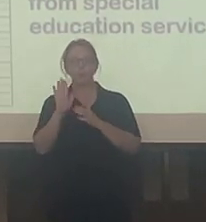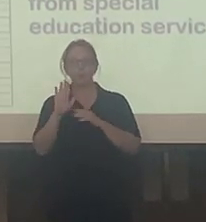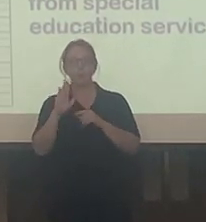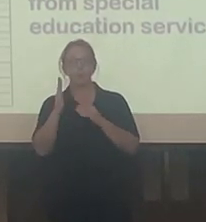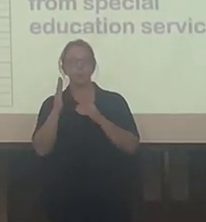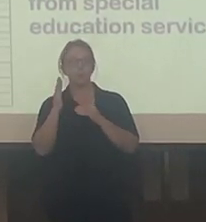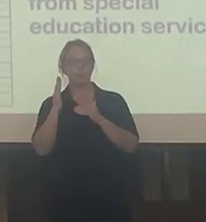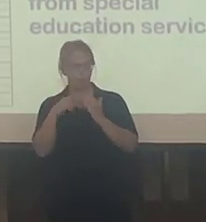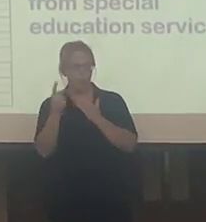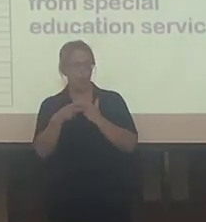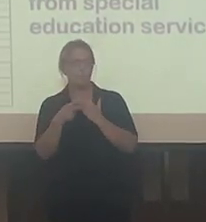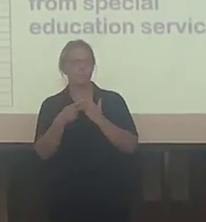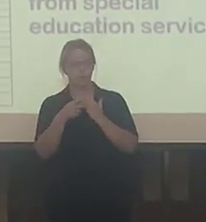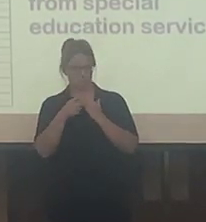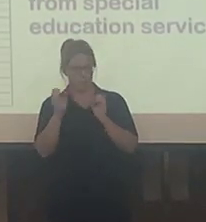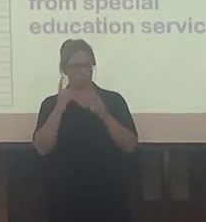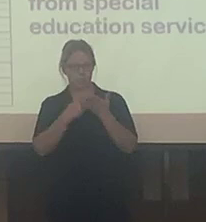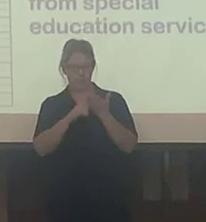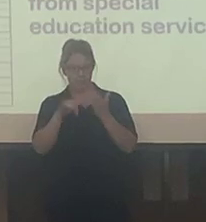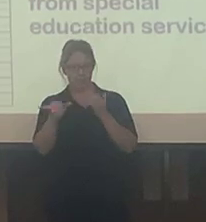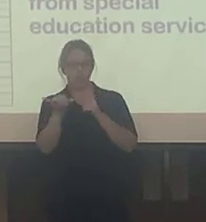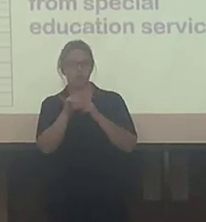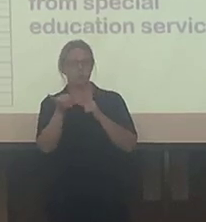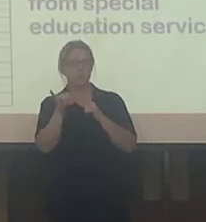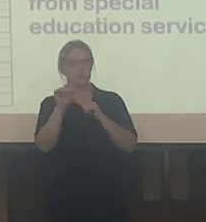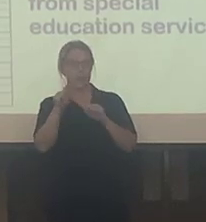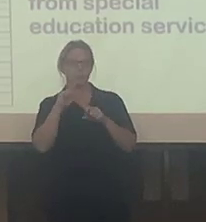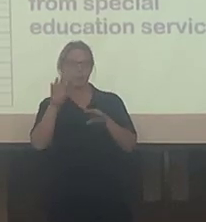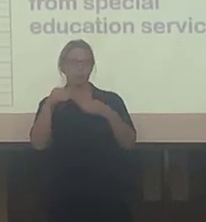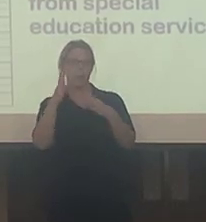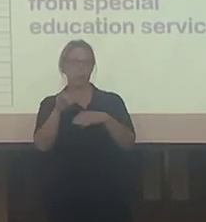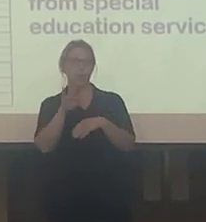that something you talk about too that you know provided by your subject or your school district